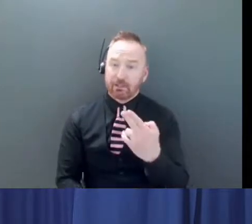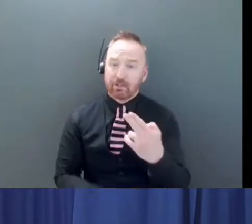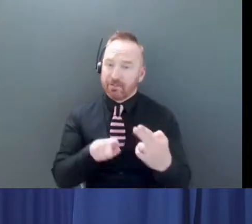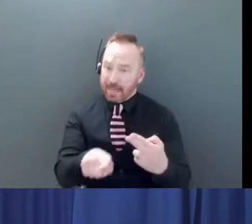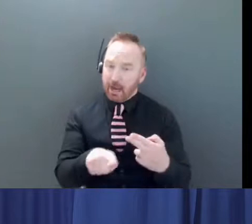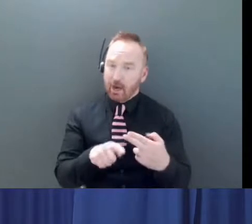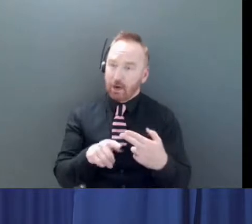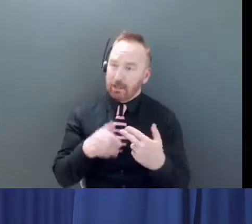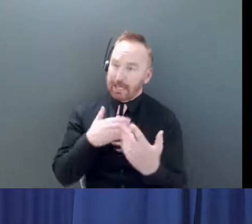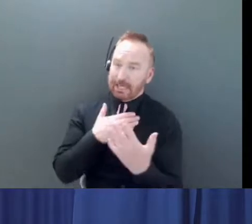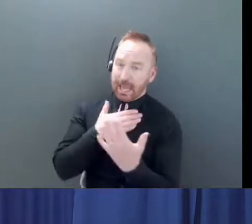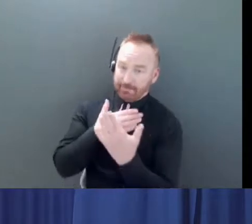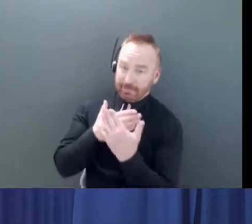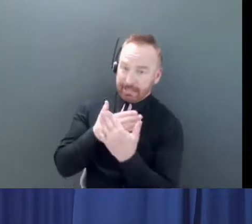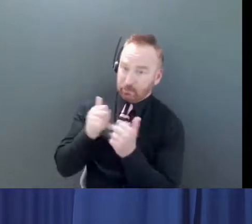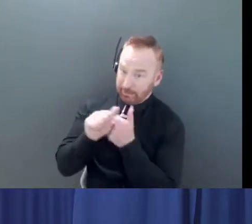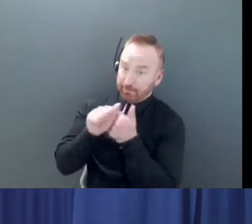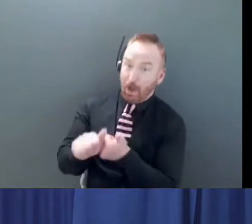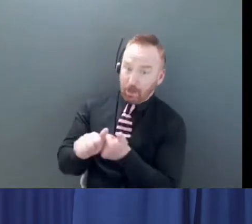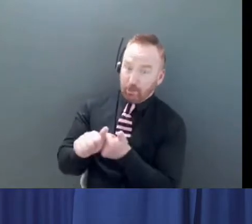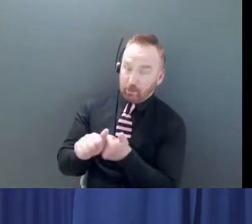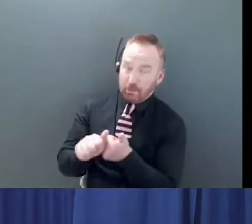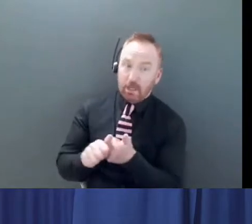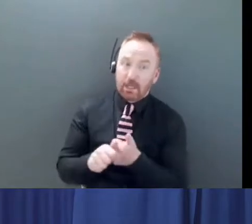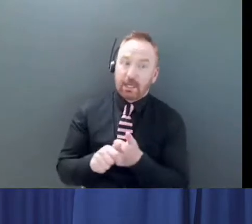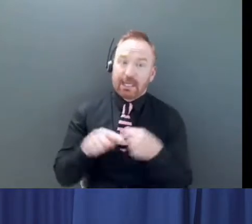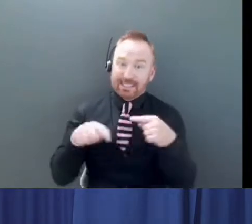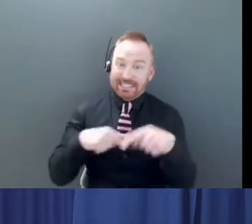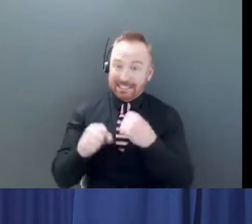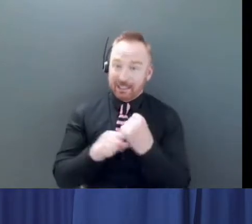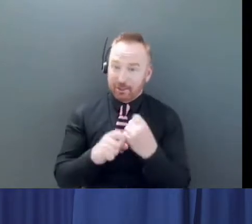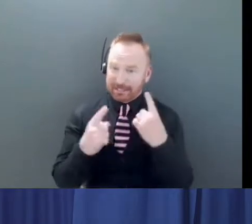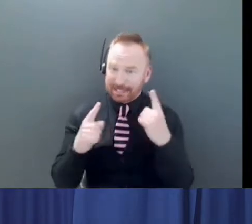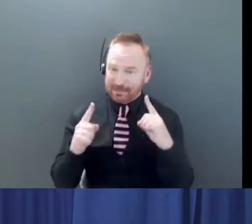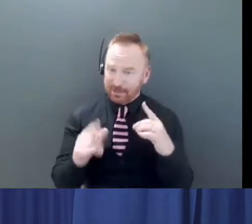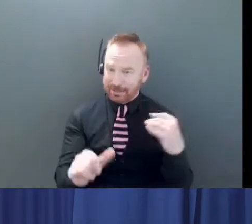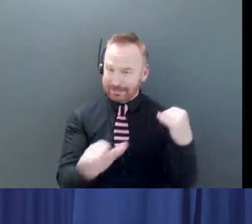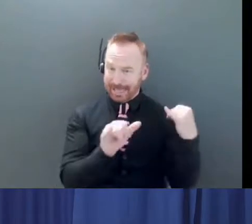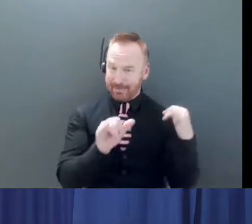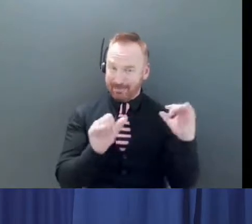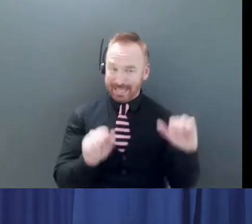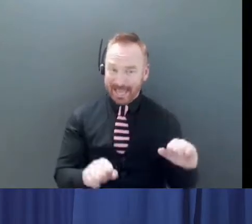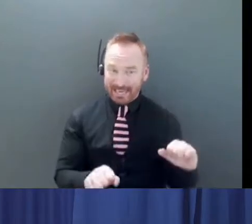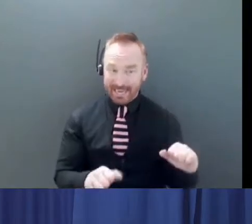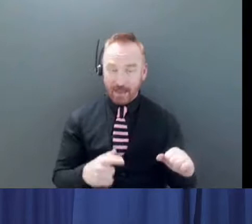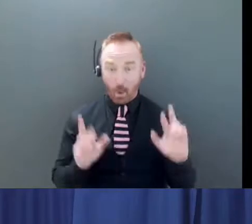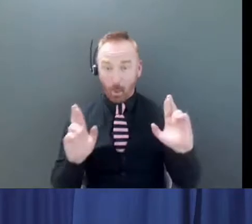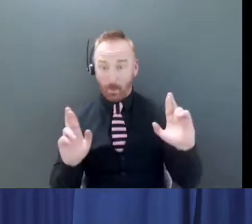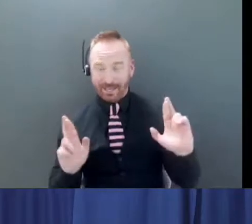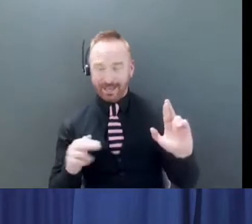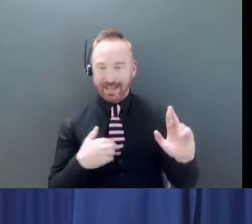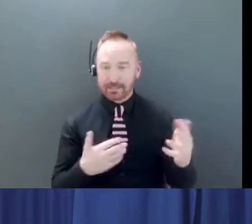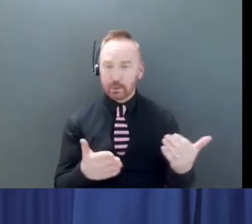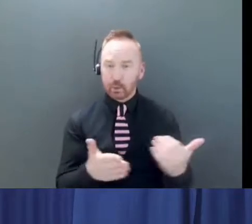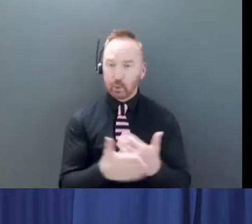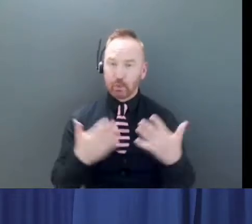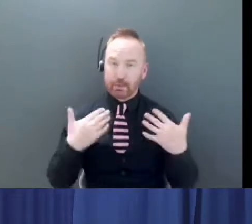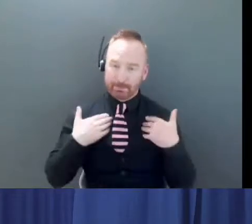officer, we can have another year like that. That's what I'm hoping for as